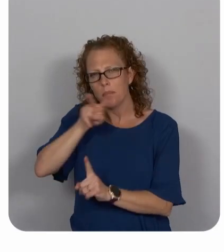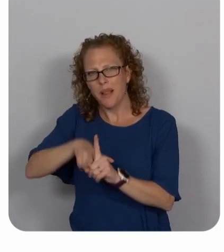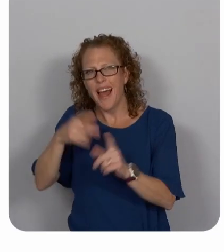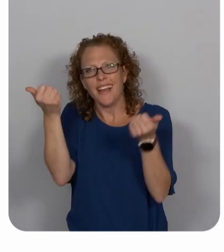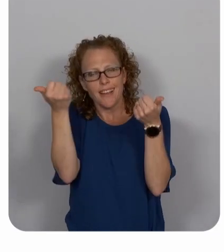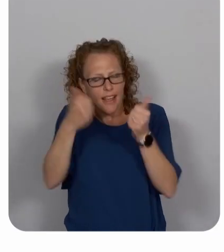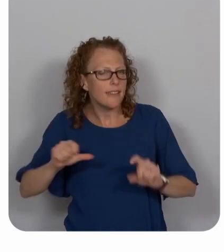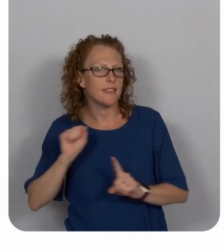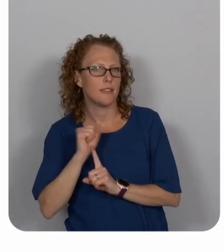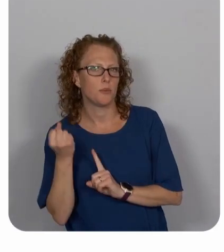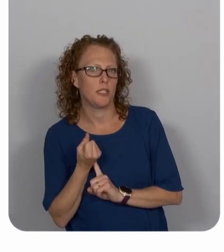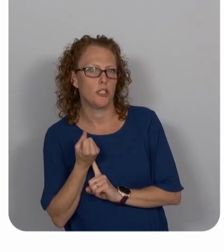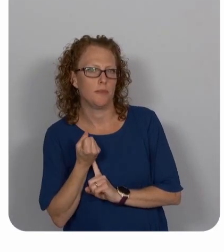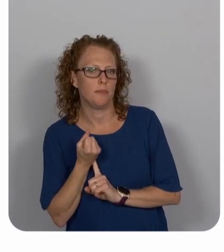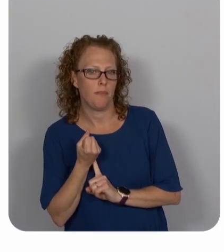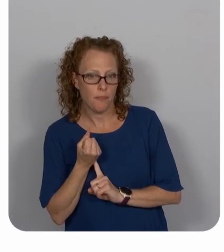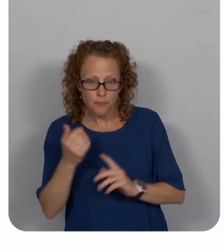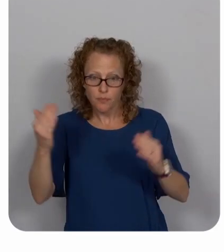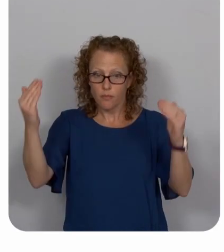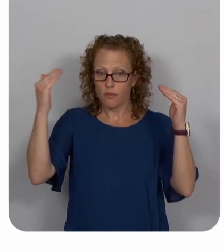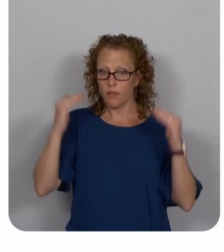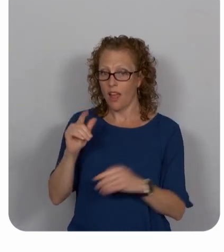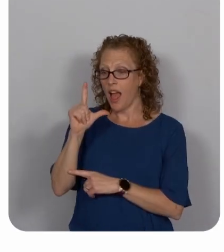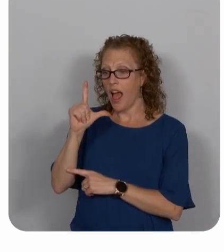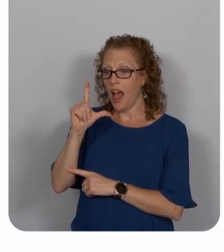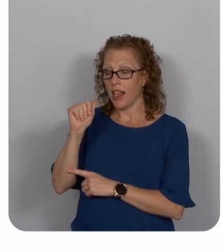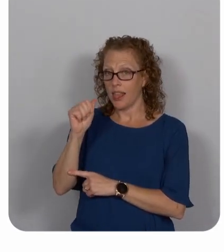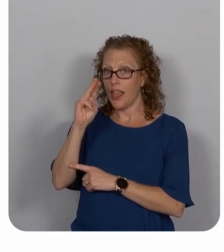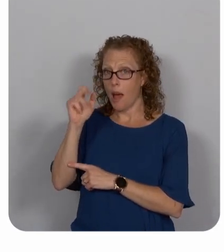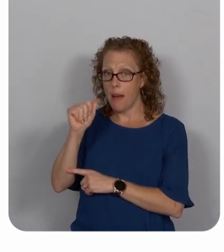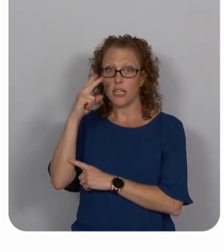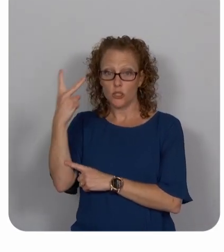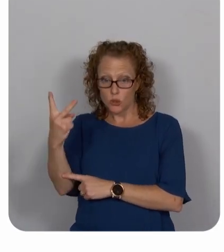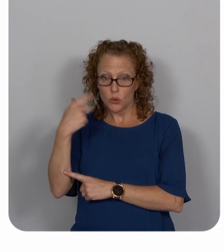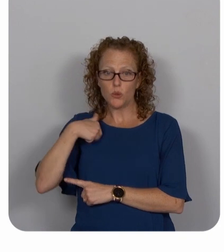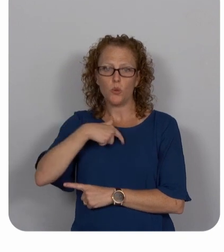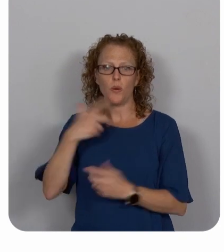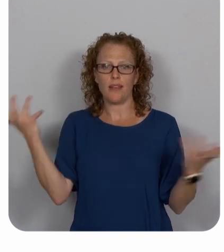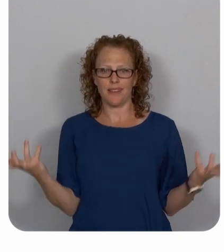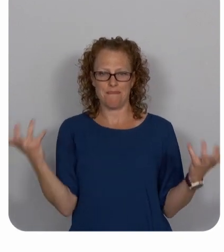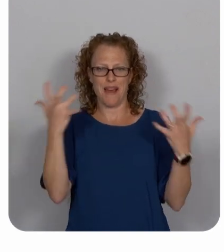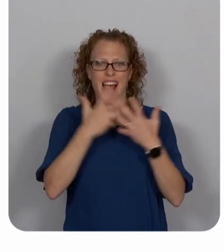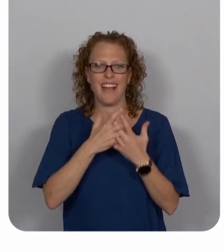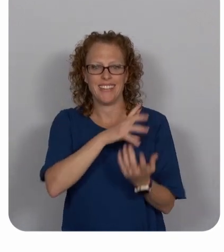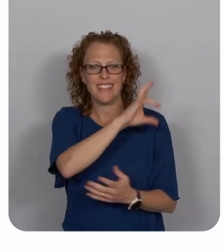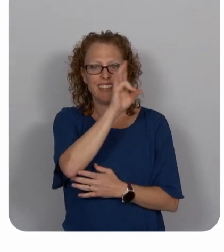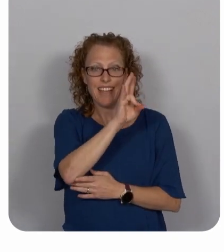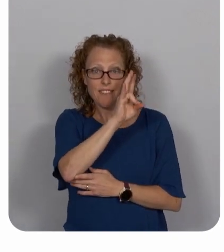With Llama 2, we fine-tune the 7B and 13B models for intent